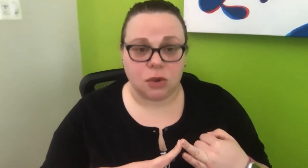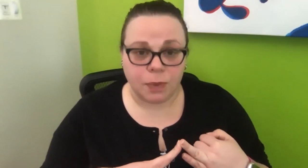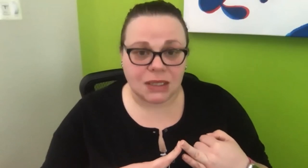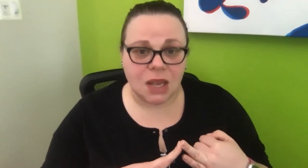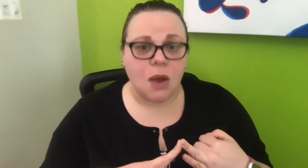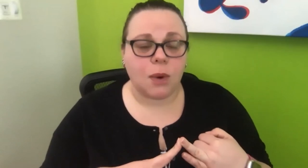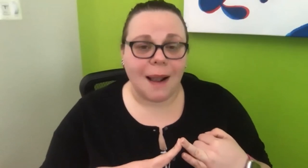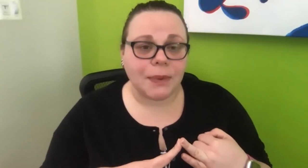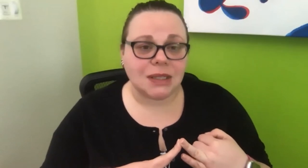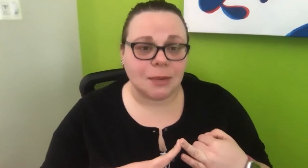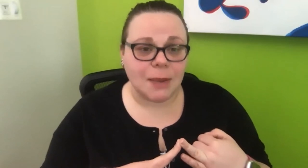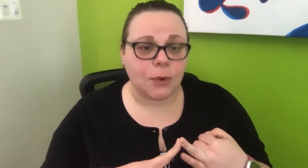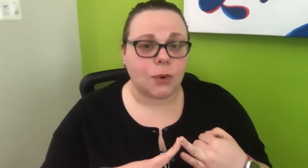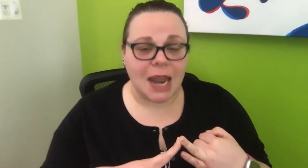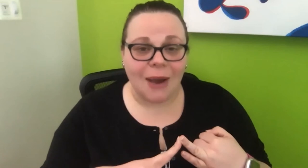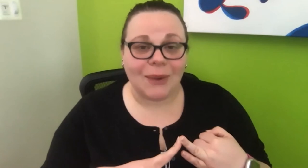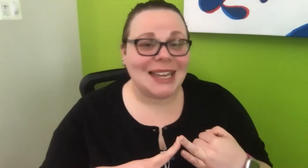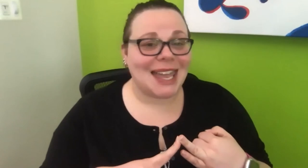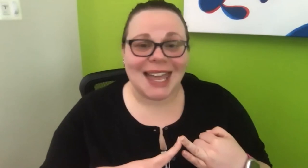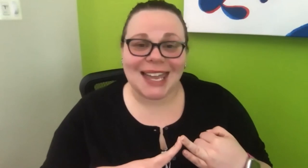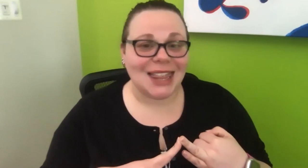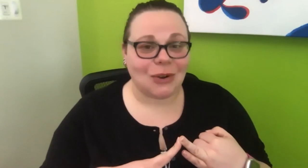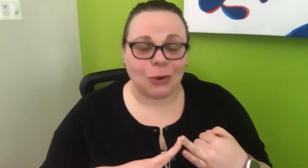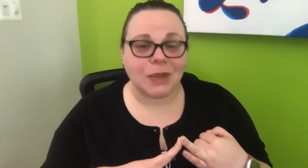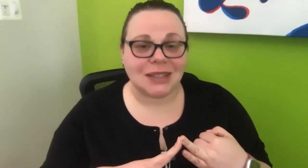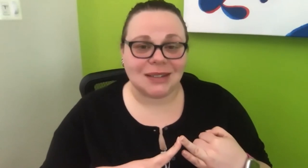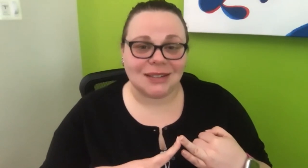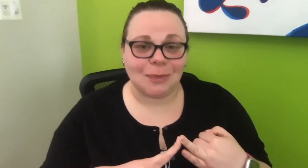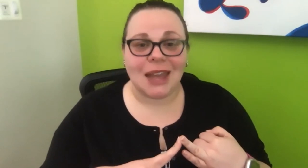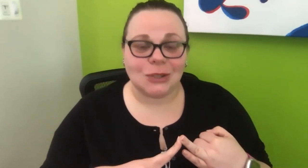what happens to the people who now can’t get their lupus meds refilled